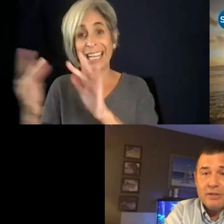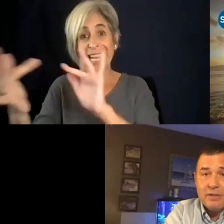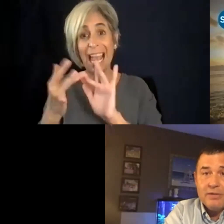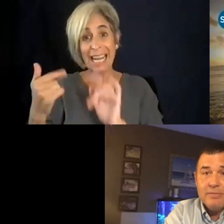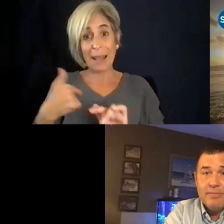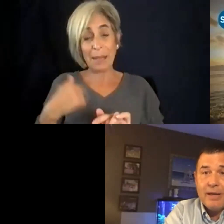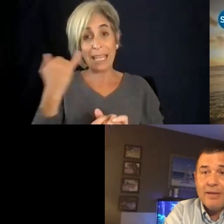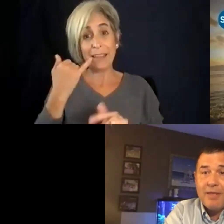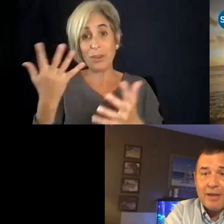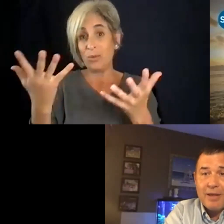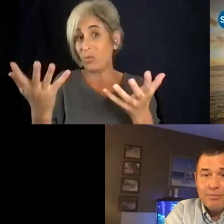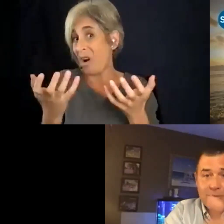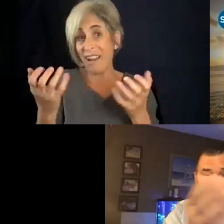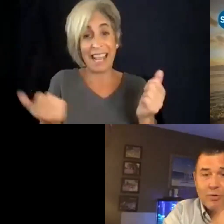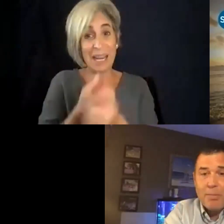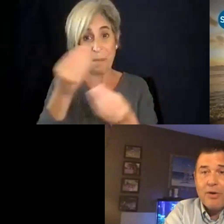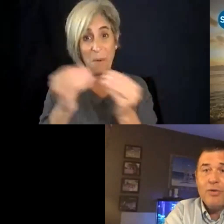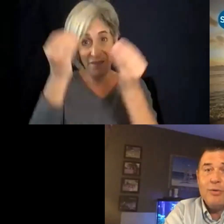assistance. Thank you, I'll turn it back over to you guys.